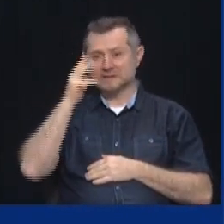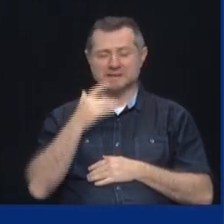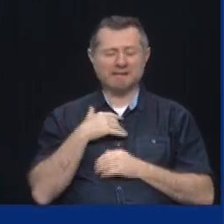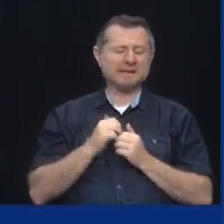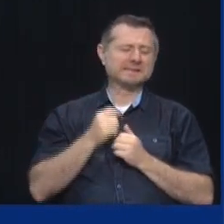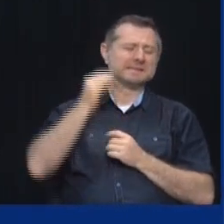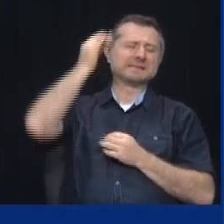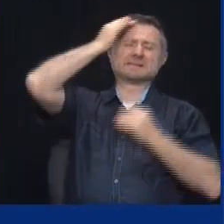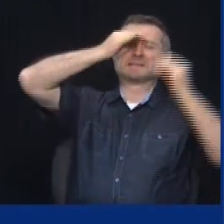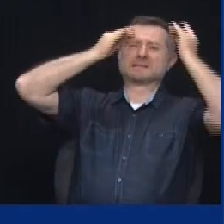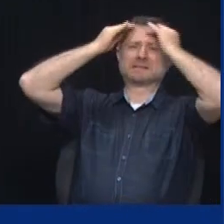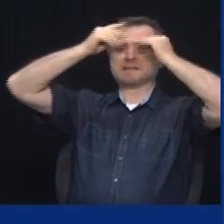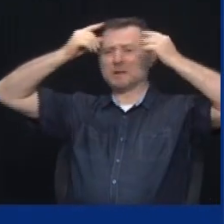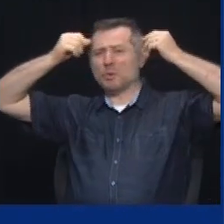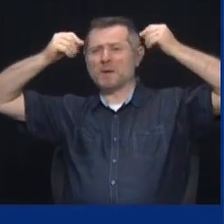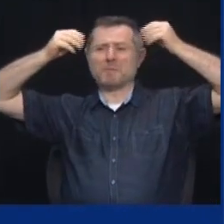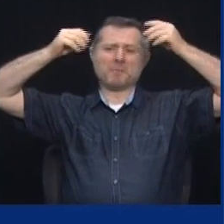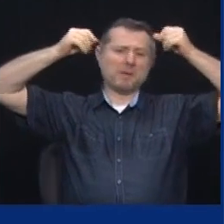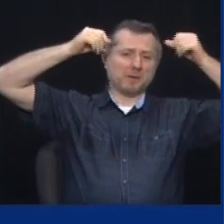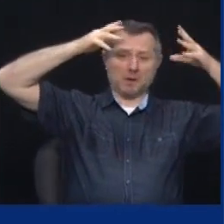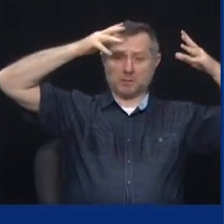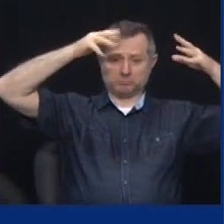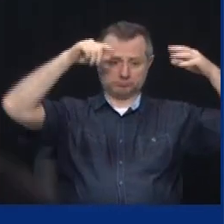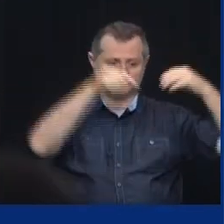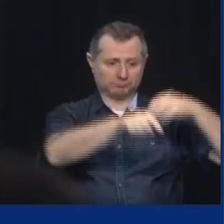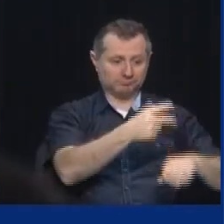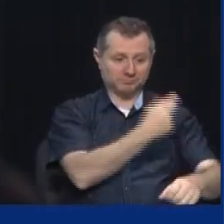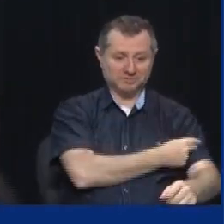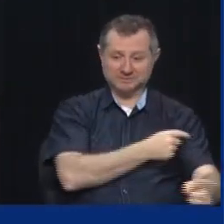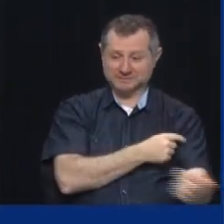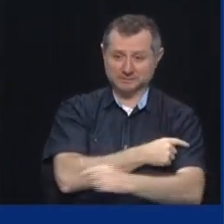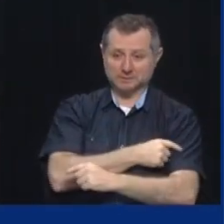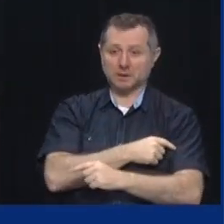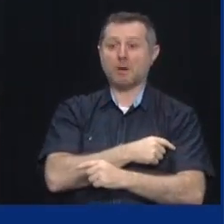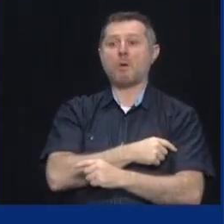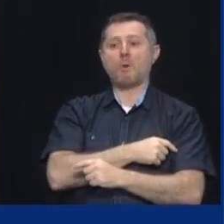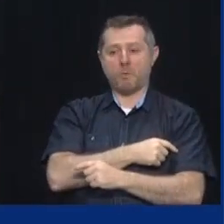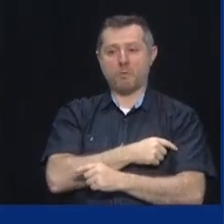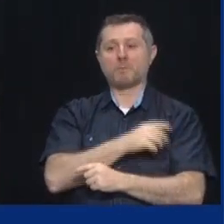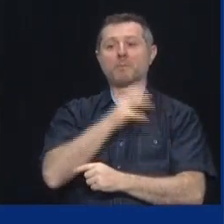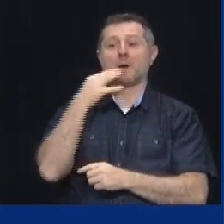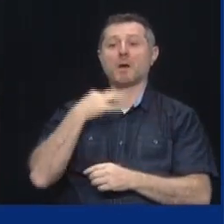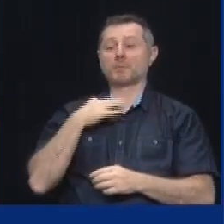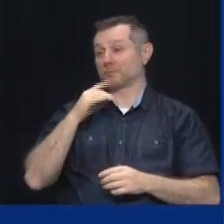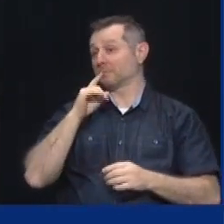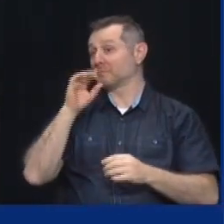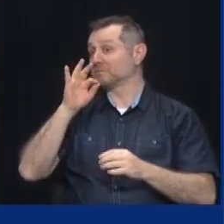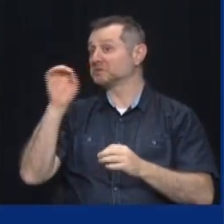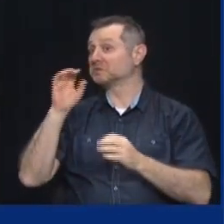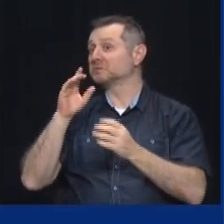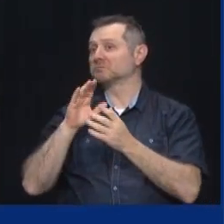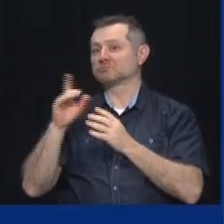YOU'RE WORRIED ABOUT HOW YOU'RE GOING TO PAY? GET A VACCINE AND YOU'RE IN THE RUNNING.